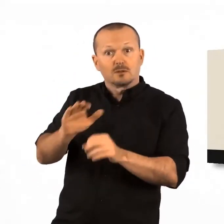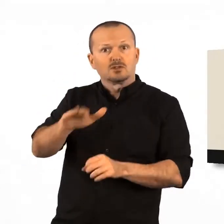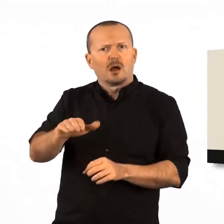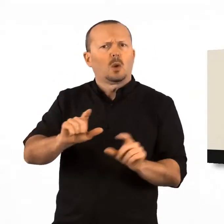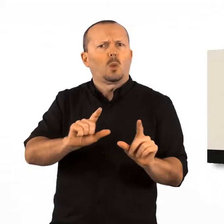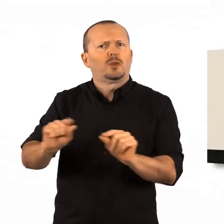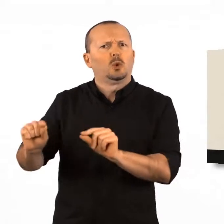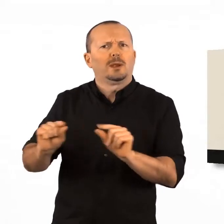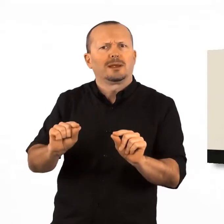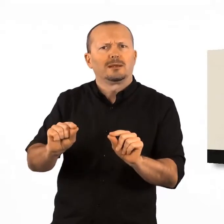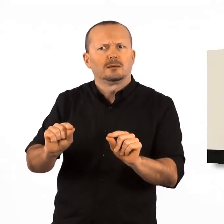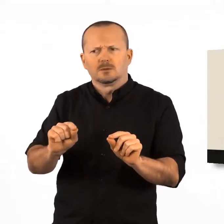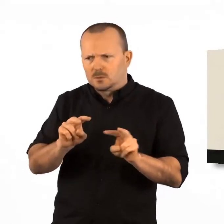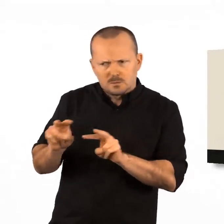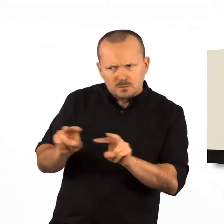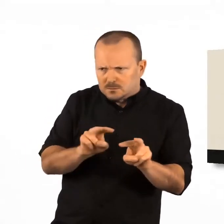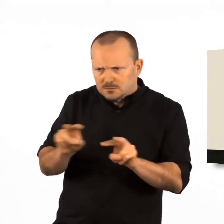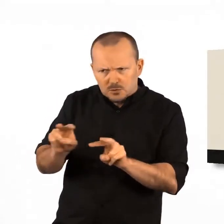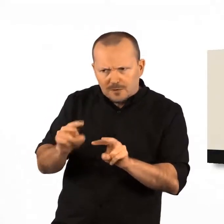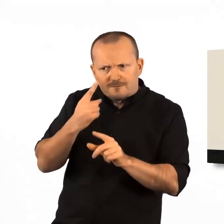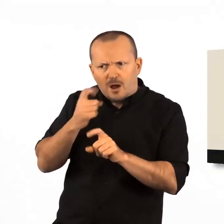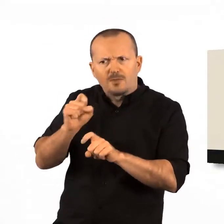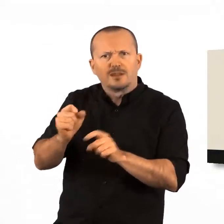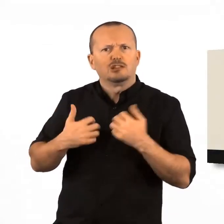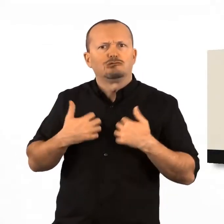what the child’s doing so we can follow their interests so that means observing their